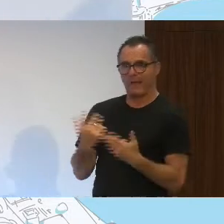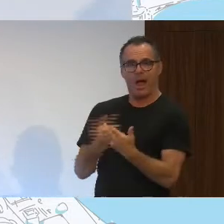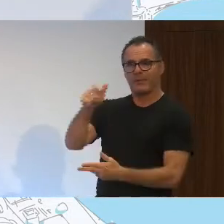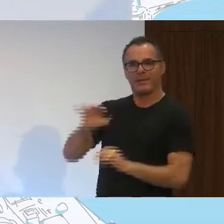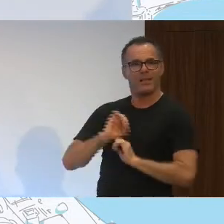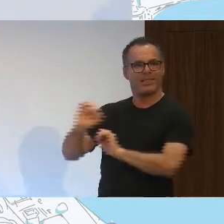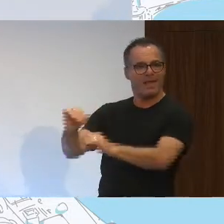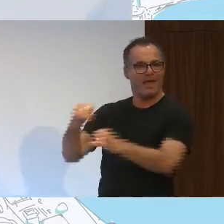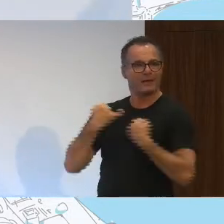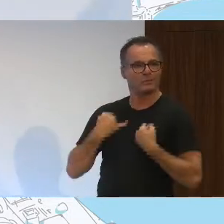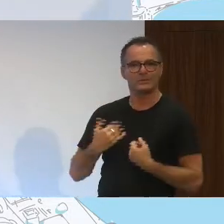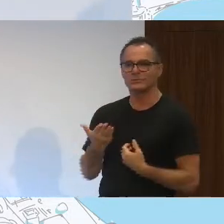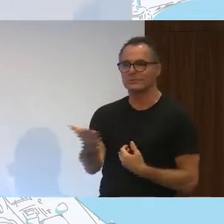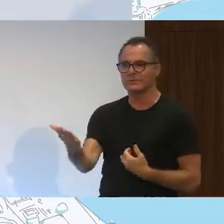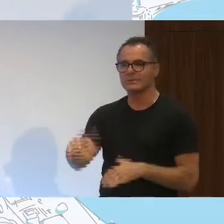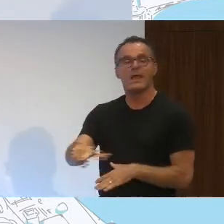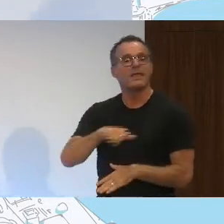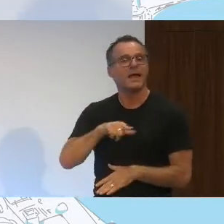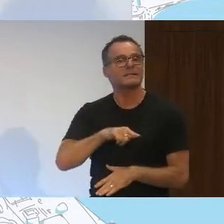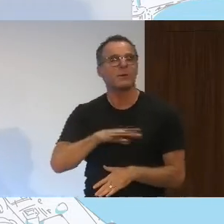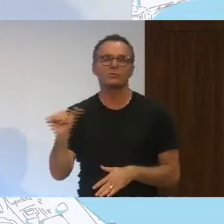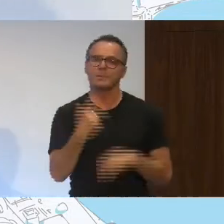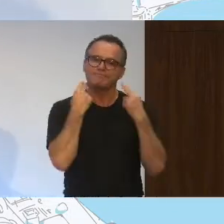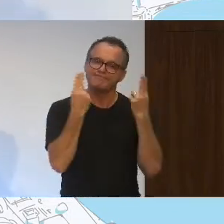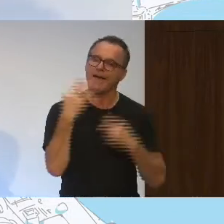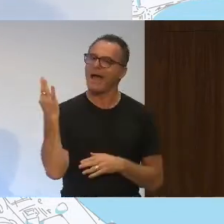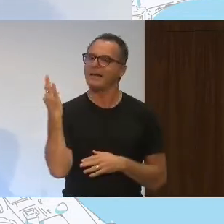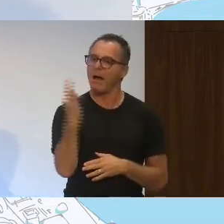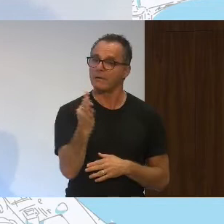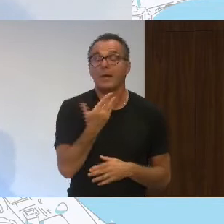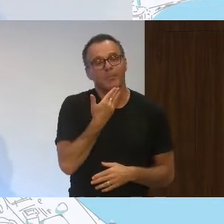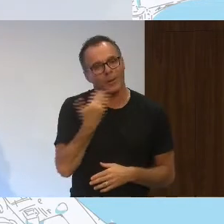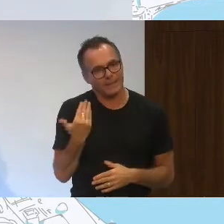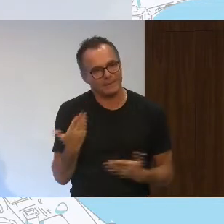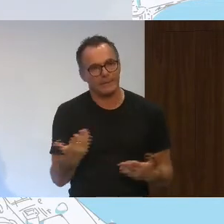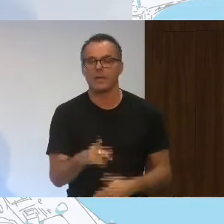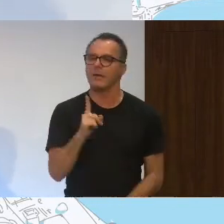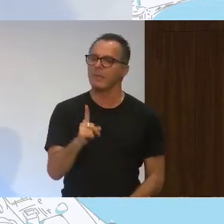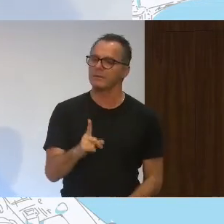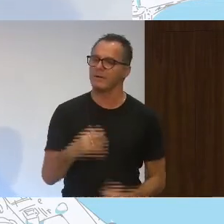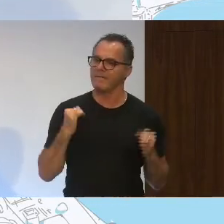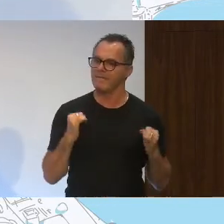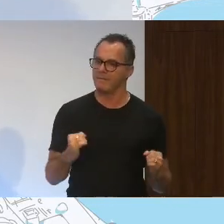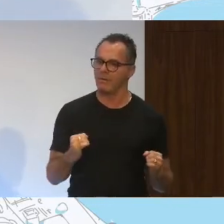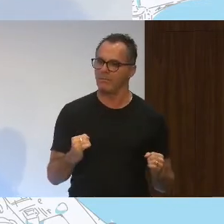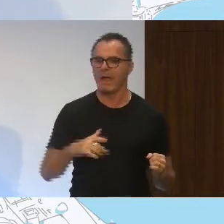And that, I think, is why we should not be scared to ask politely but firmly what we need.